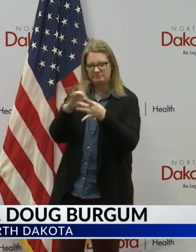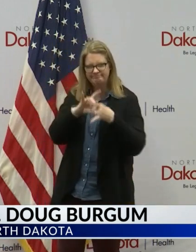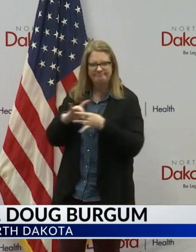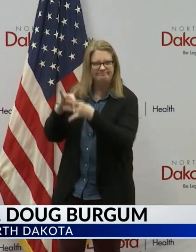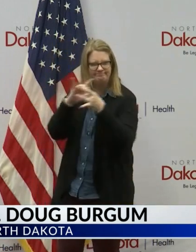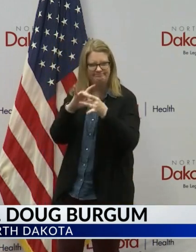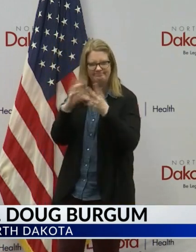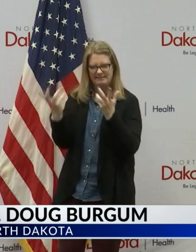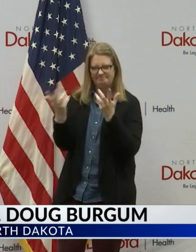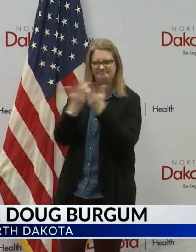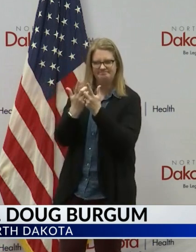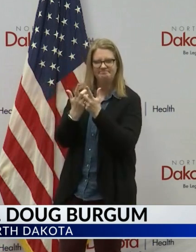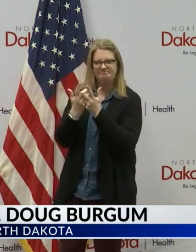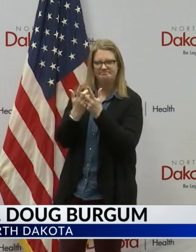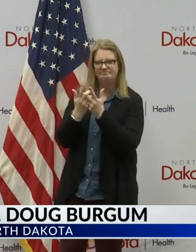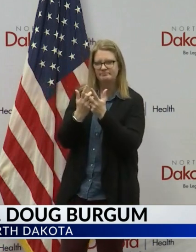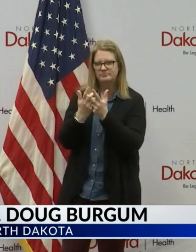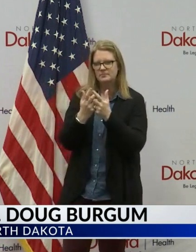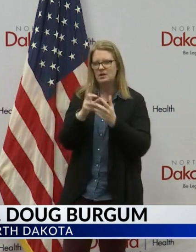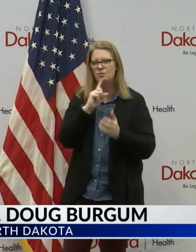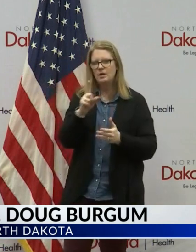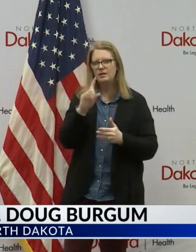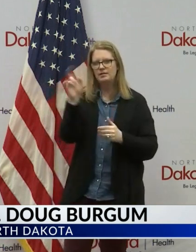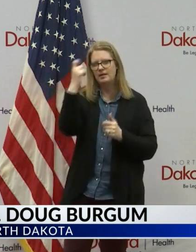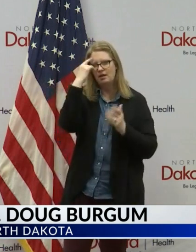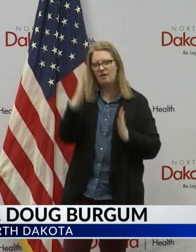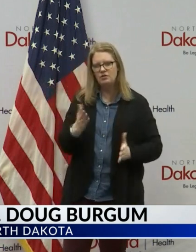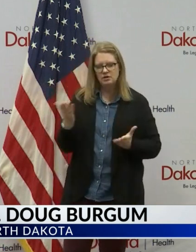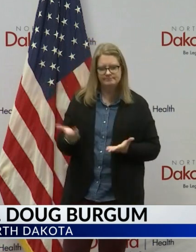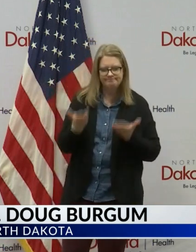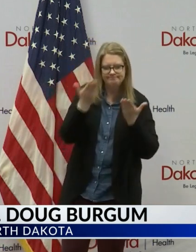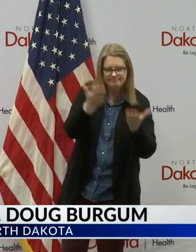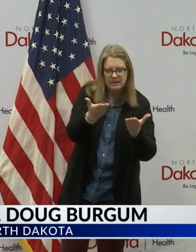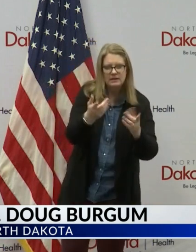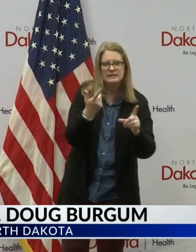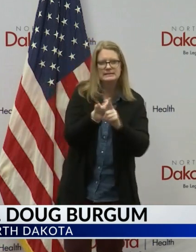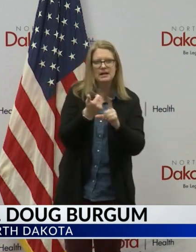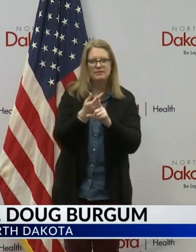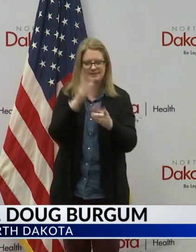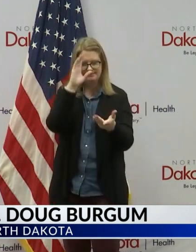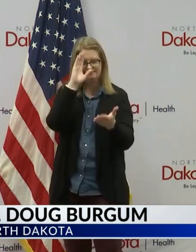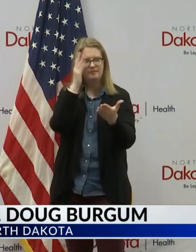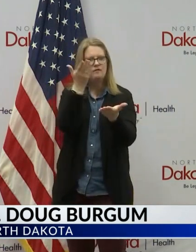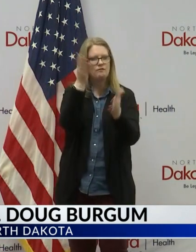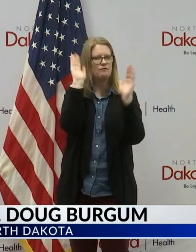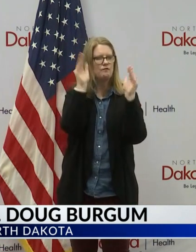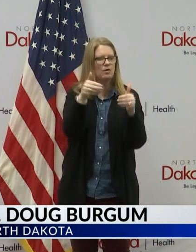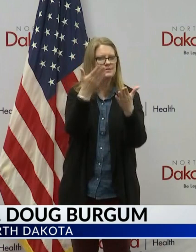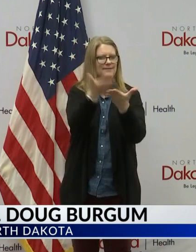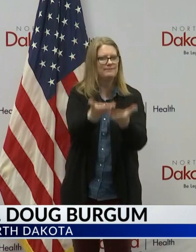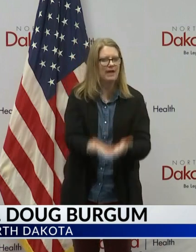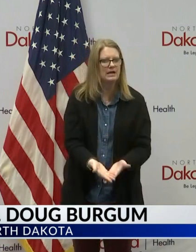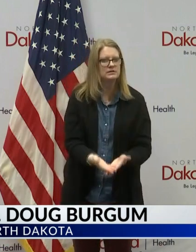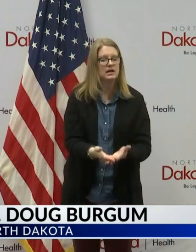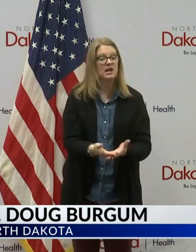IS -- WE ARE IN TIGHT SYNC WITH CDC AND TIGHT SYNC WITH THE WHITE HOUSE.